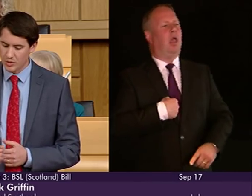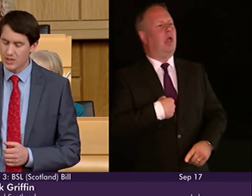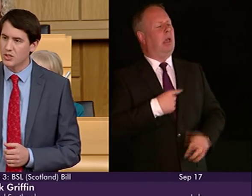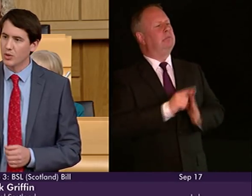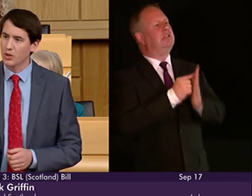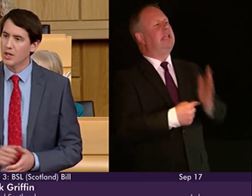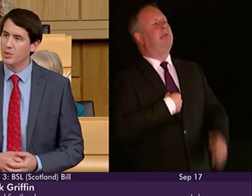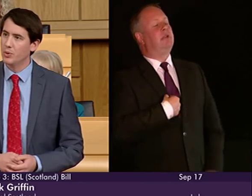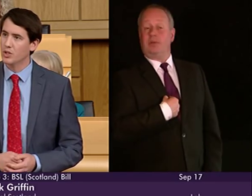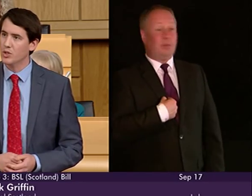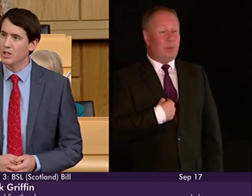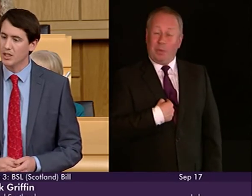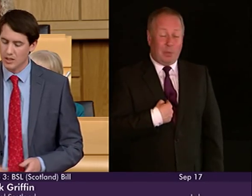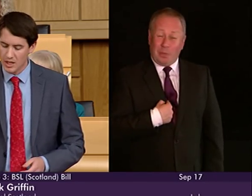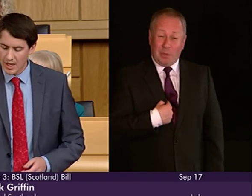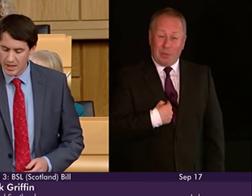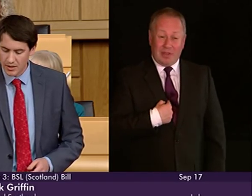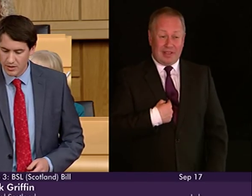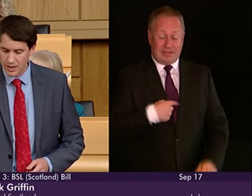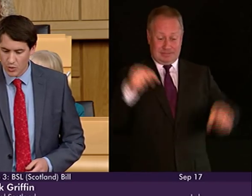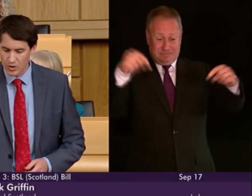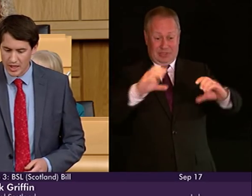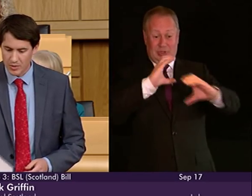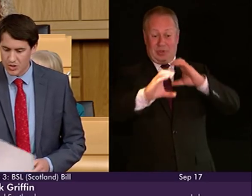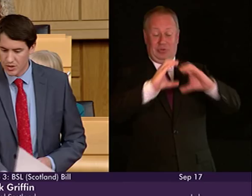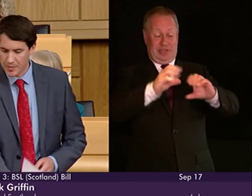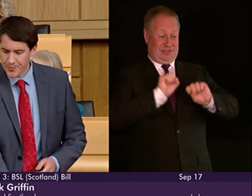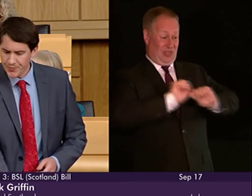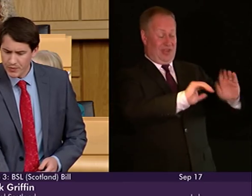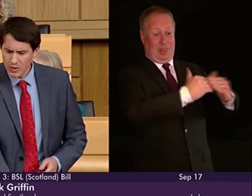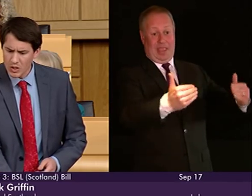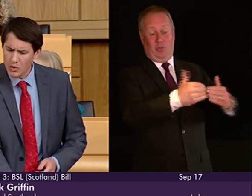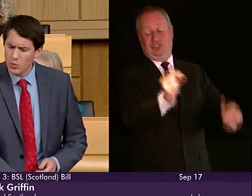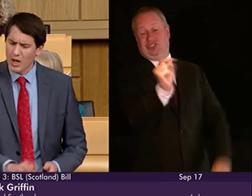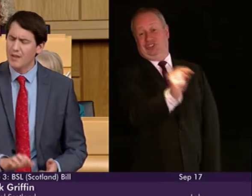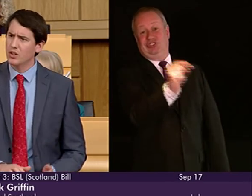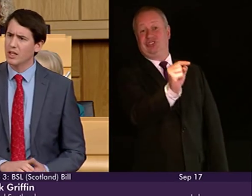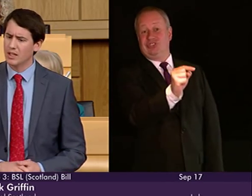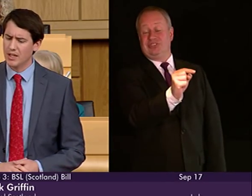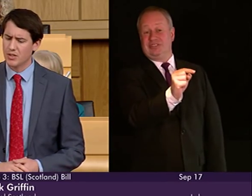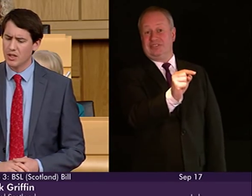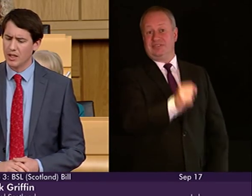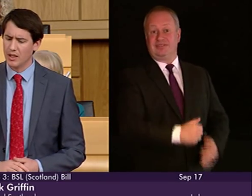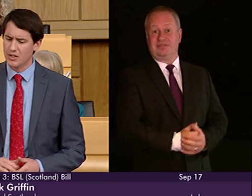The issue is about people communicating in their own language. We have to recognise that